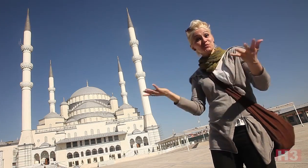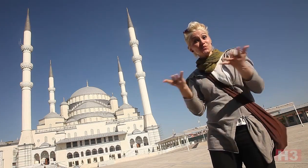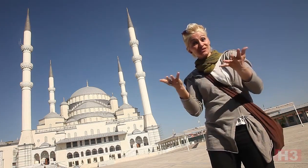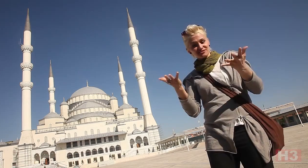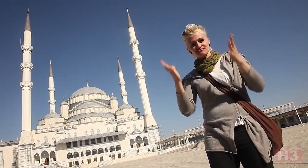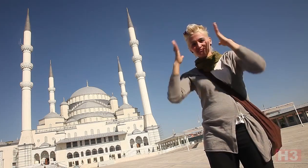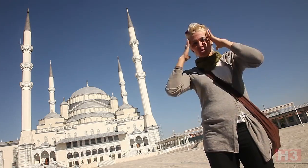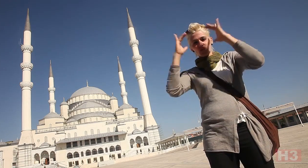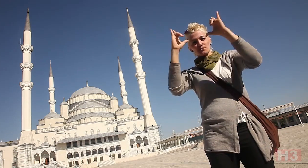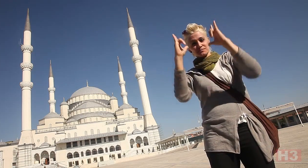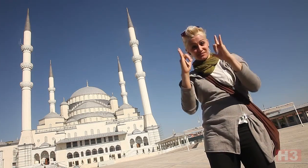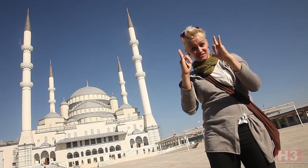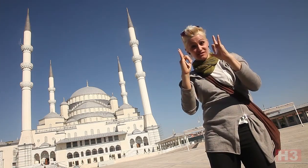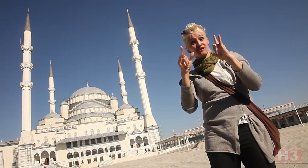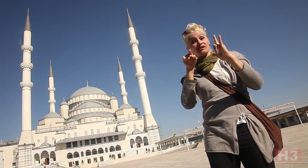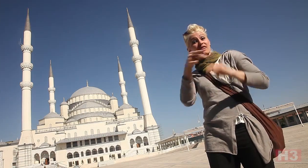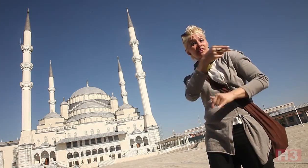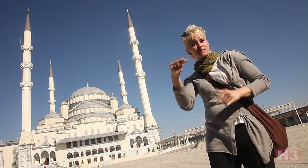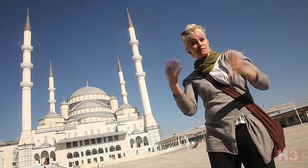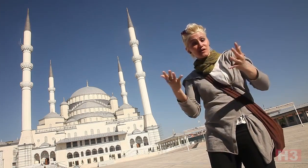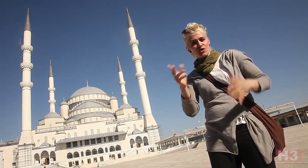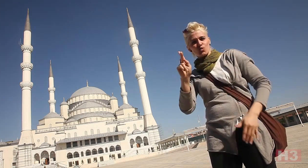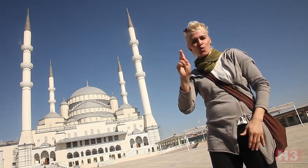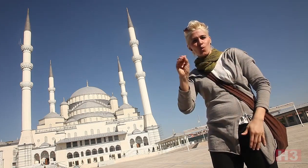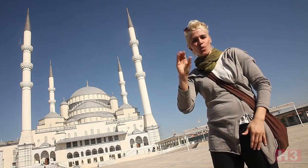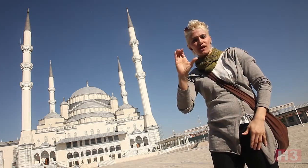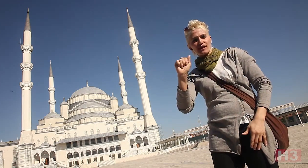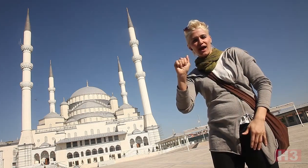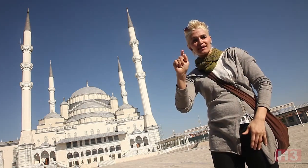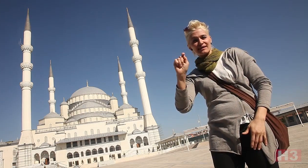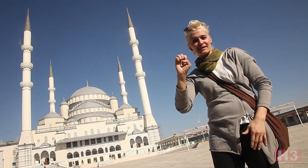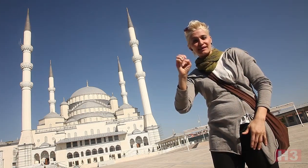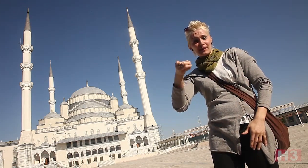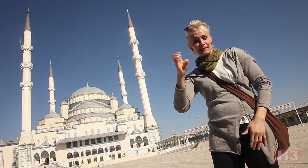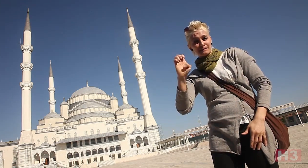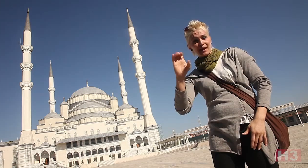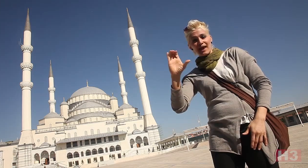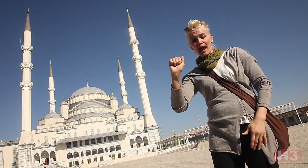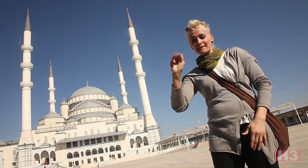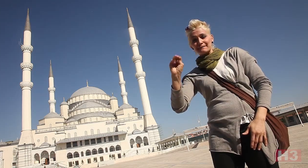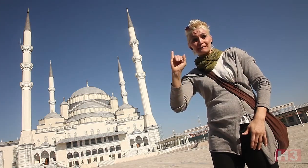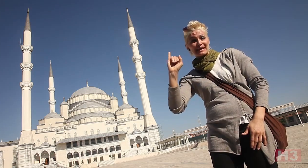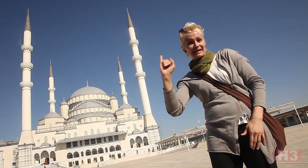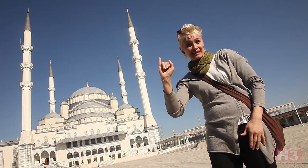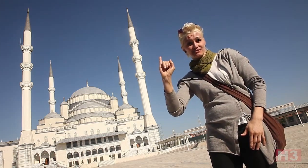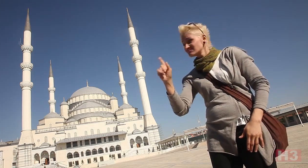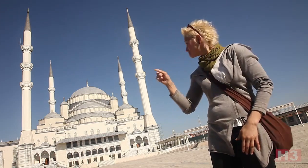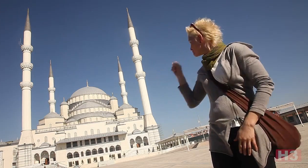It's a mosque, the Kocatepe Camii.